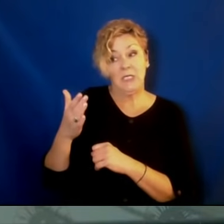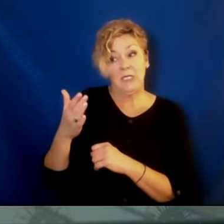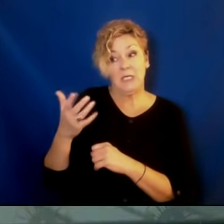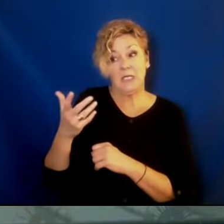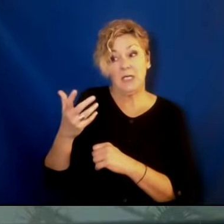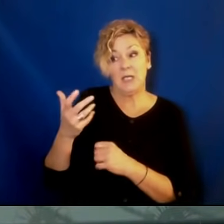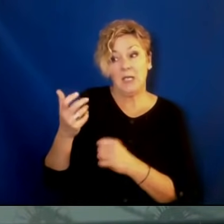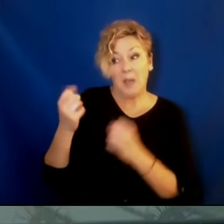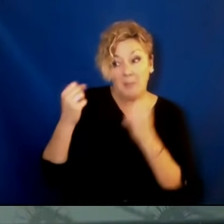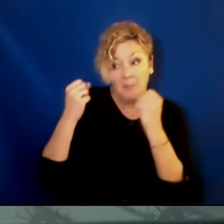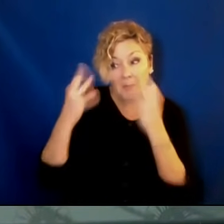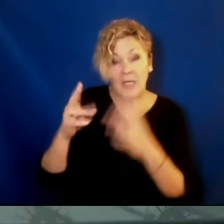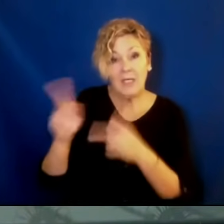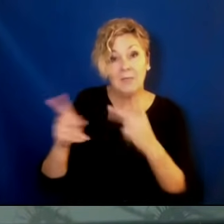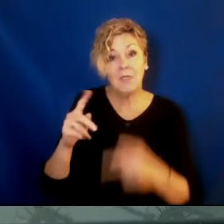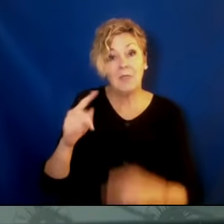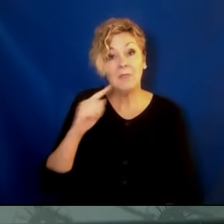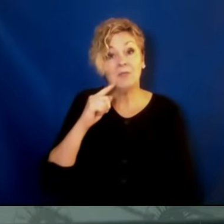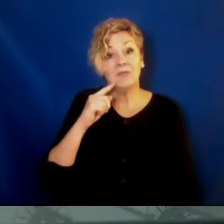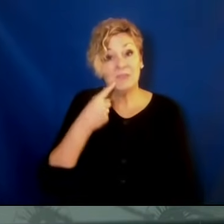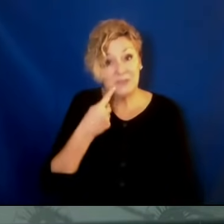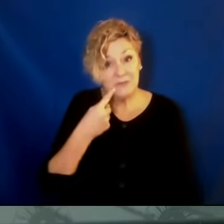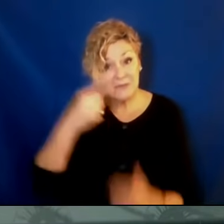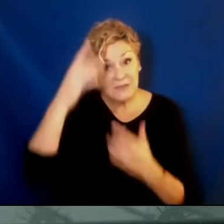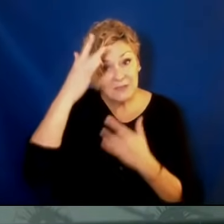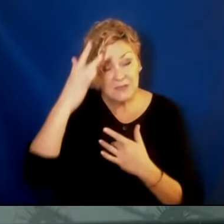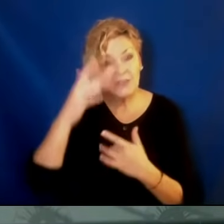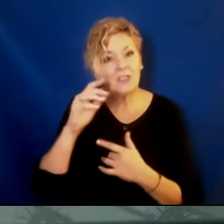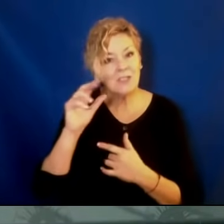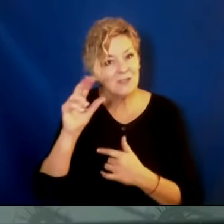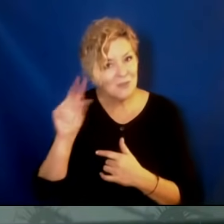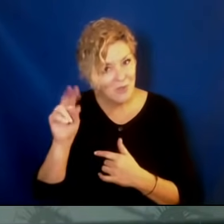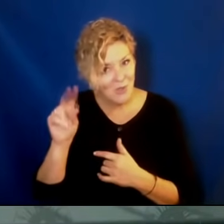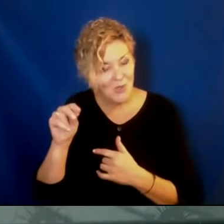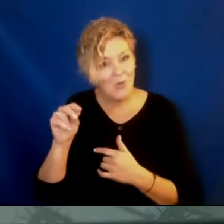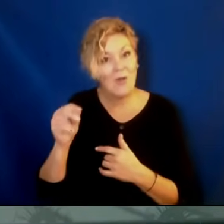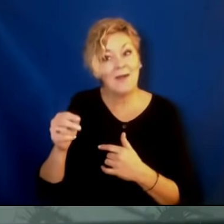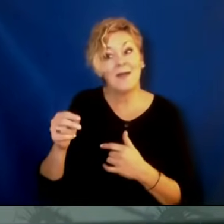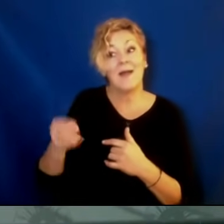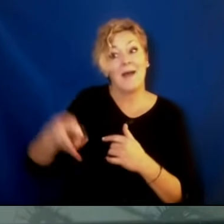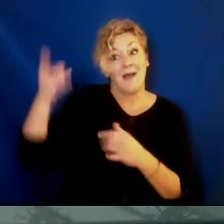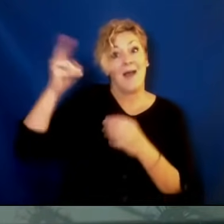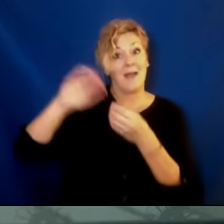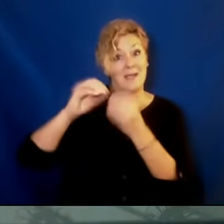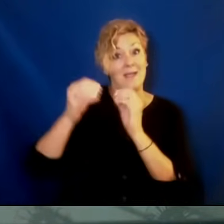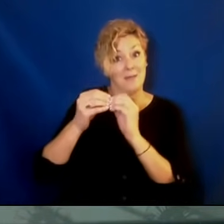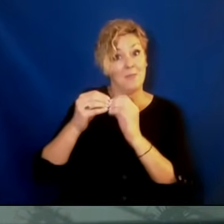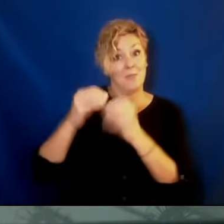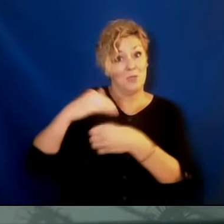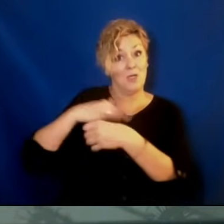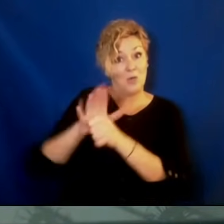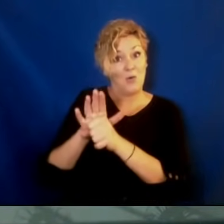We have been seeking influencers we have been asking people to be part of health authority campaigns and be influencers of one